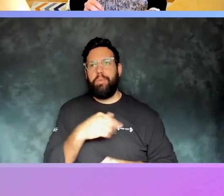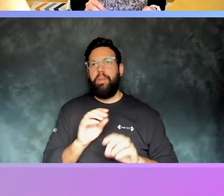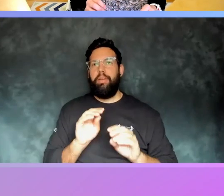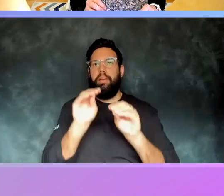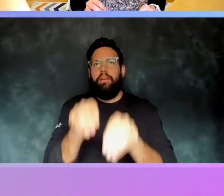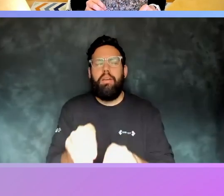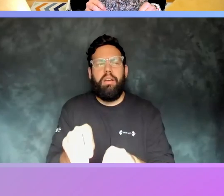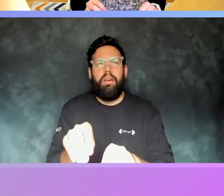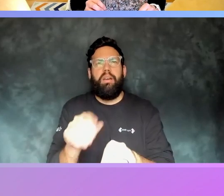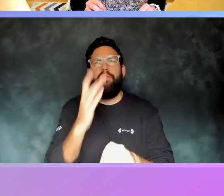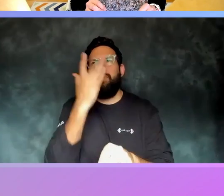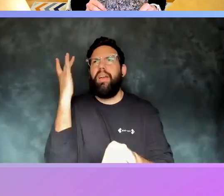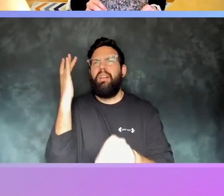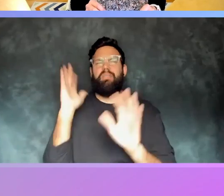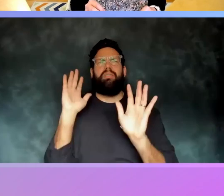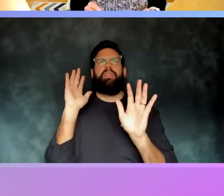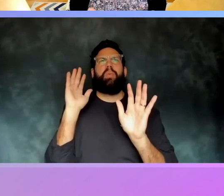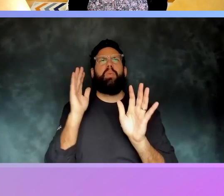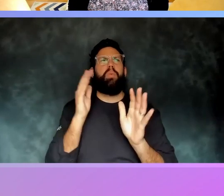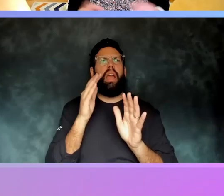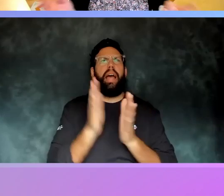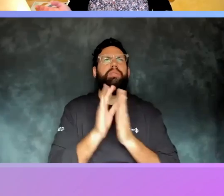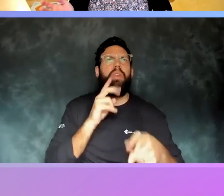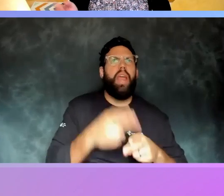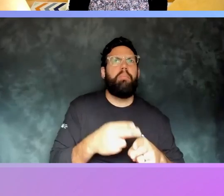going to do something super basic and just talk about